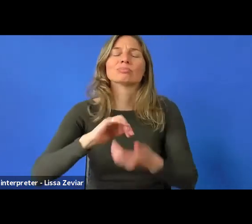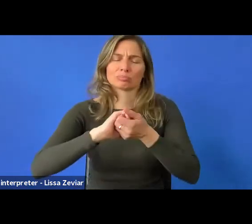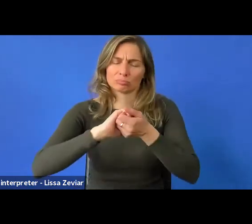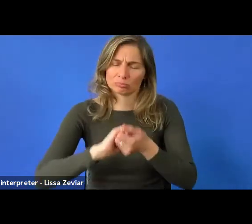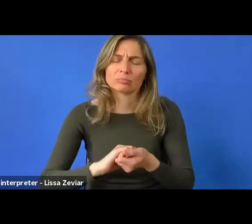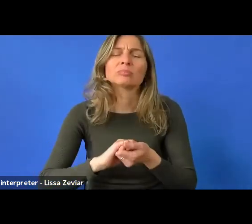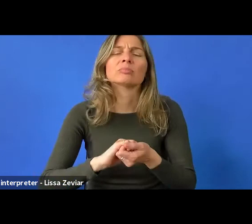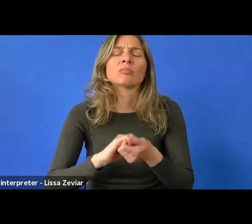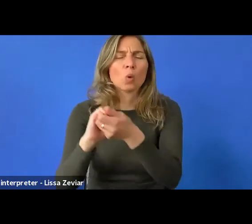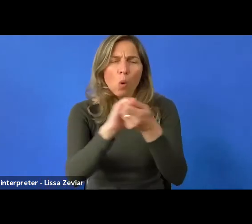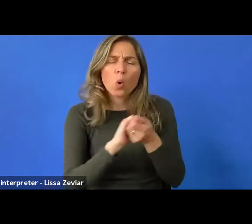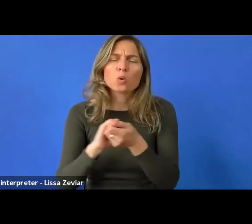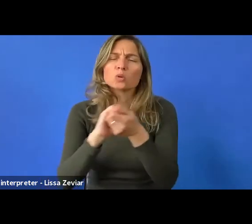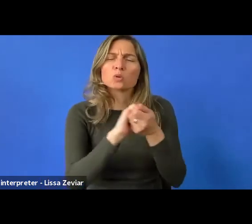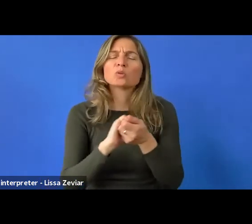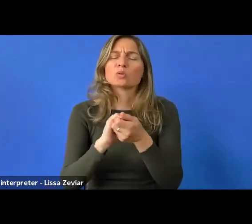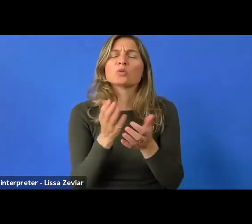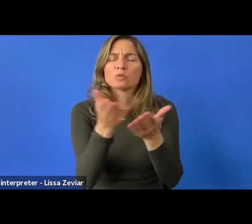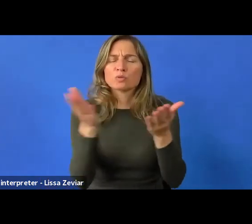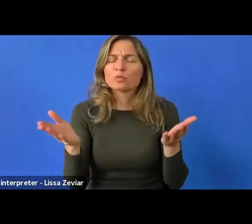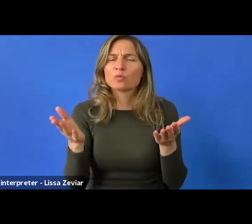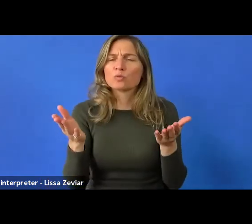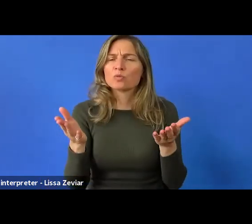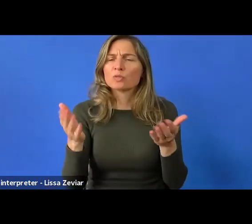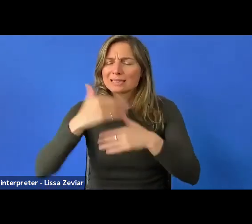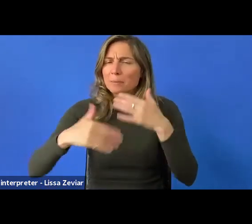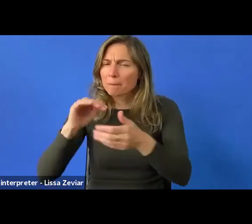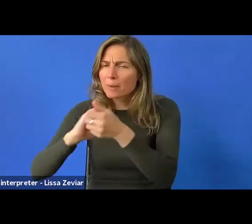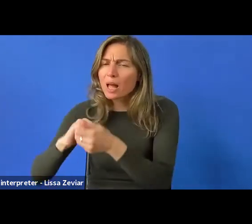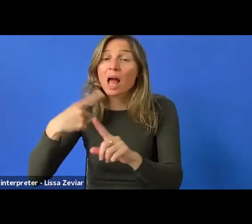and I especially trust the work of women with disabilities' organisations